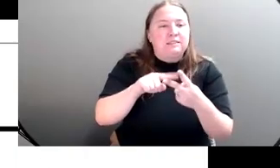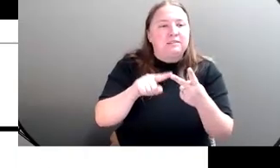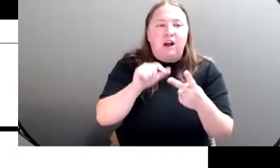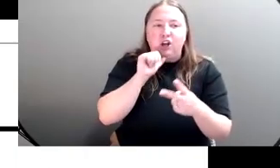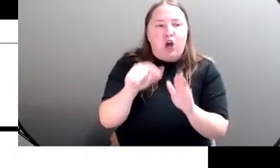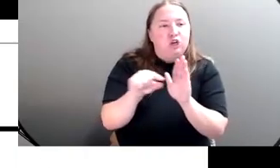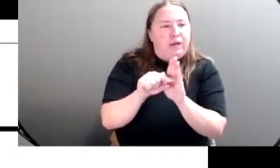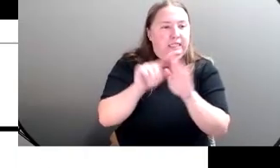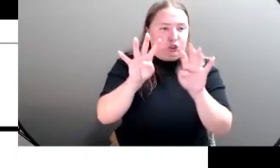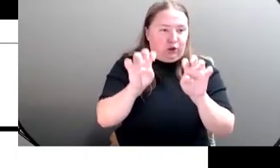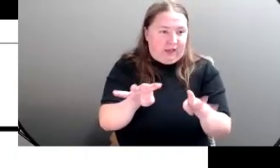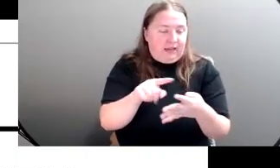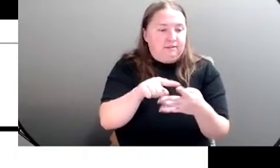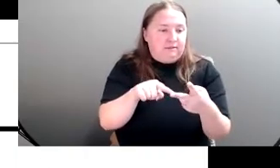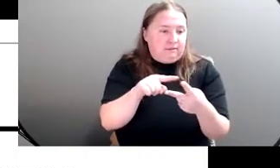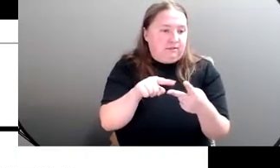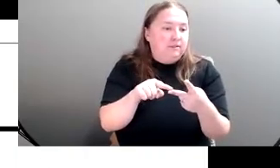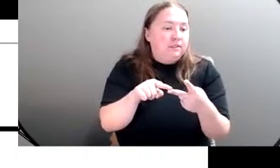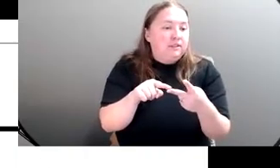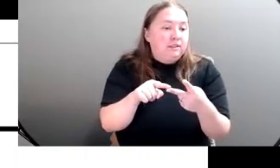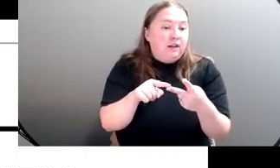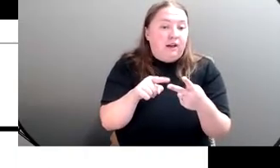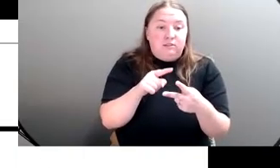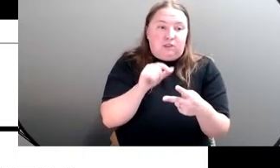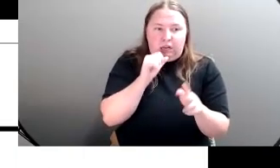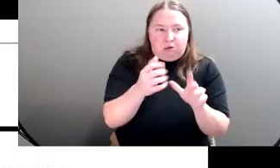Now students, they don't receive a grade for either one of these.